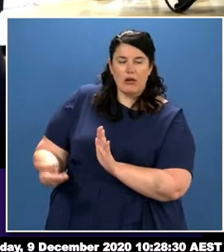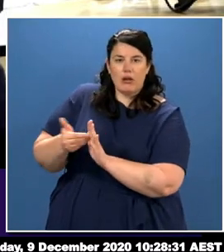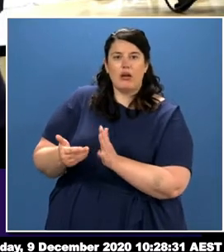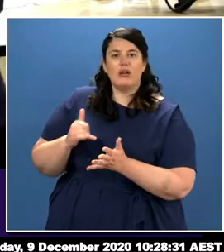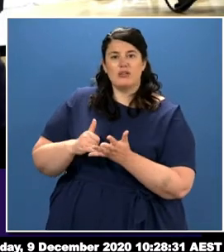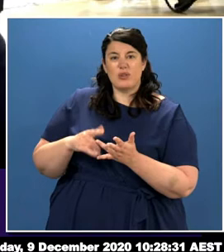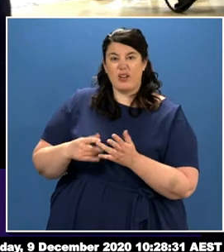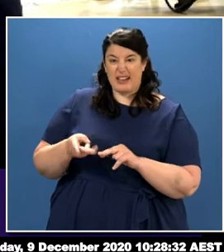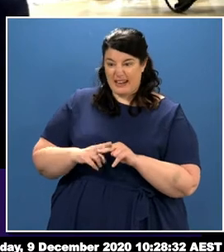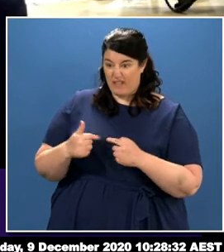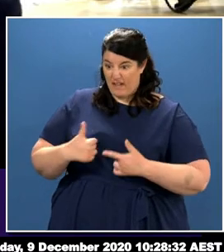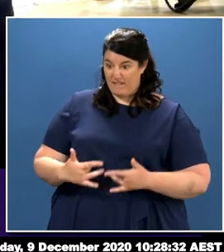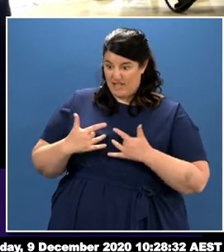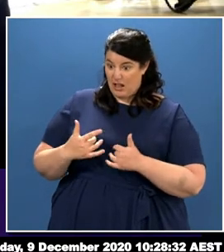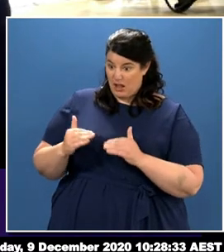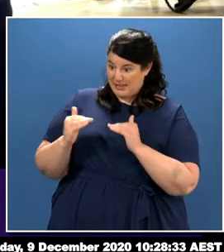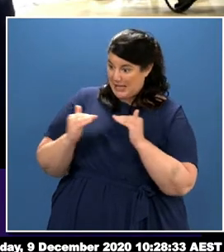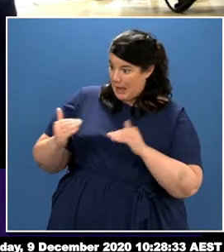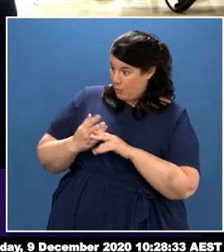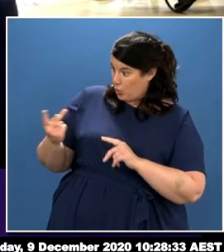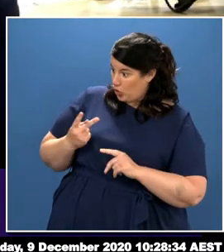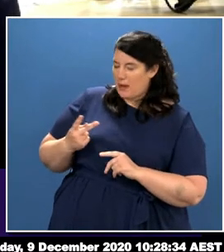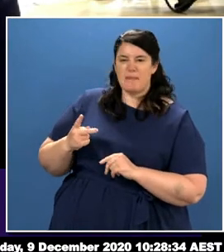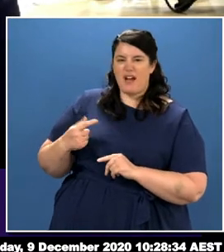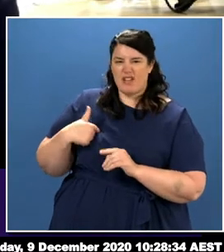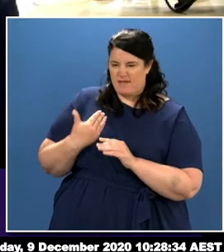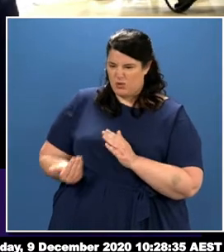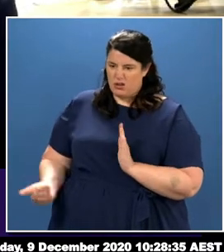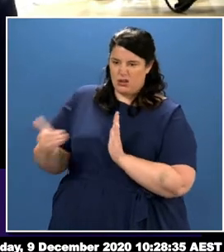the same amount of work, we have to go above and beyond to prove to